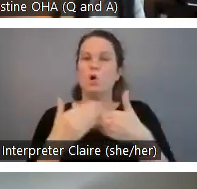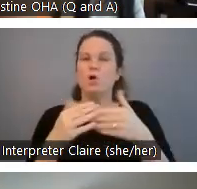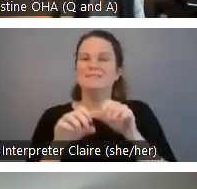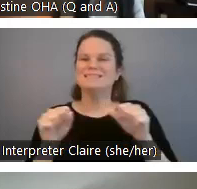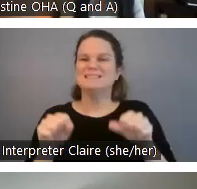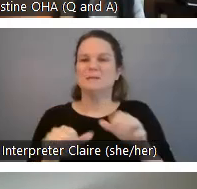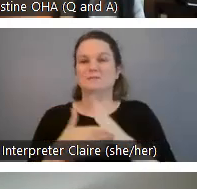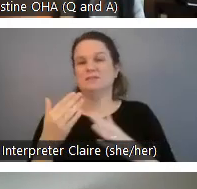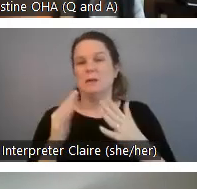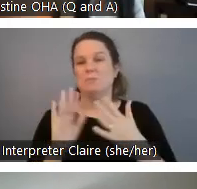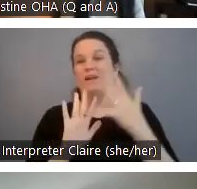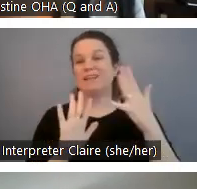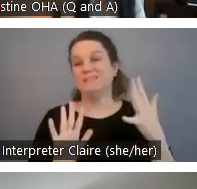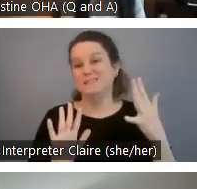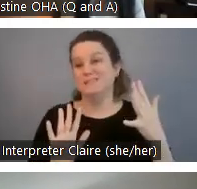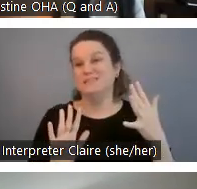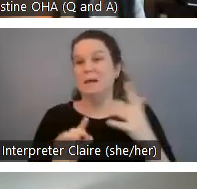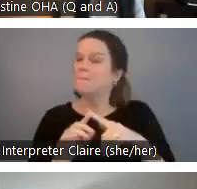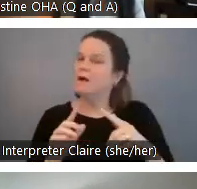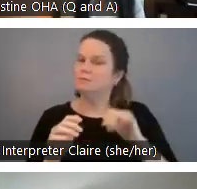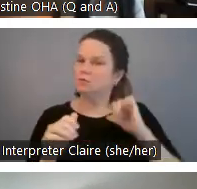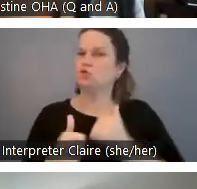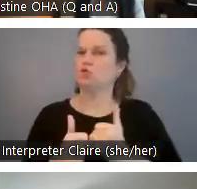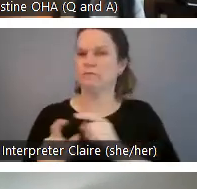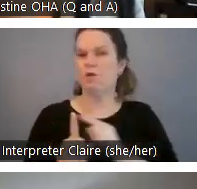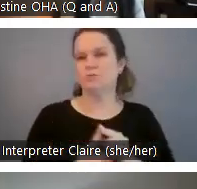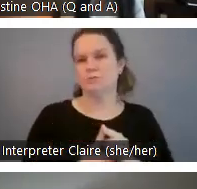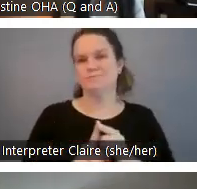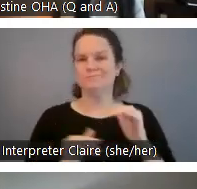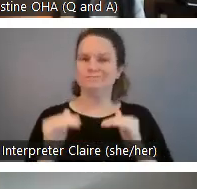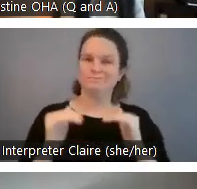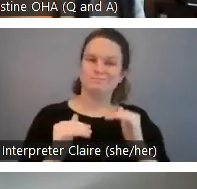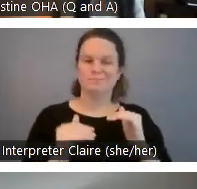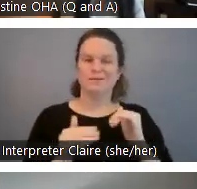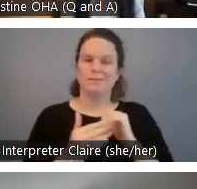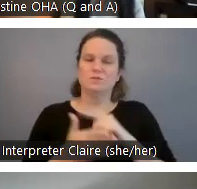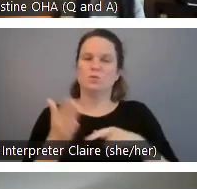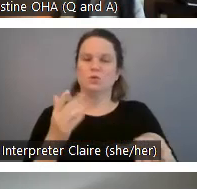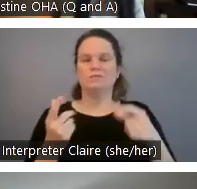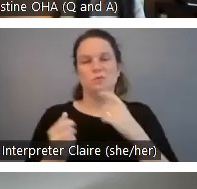but being sort of forceful as well. I think doing both can be really hard but that's kind of what, often, you're called